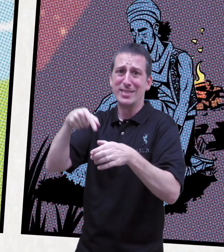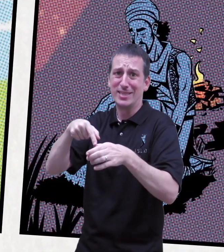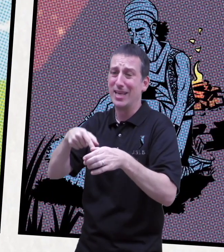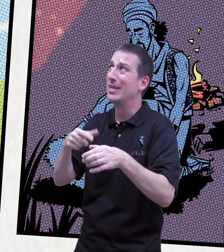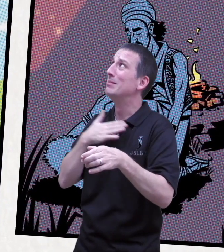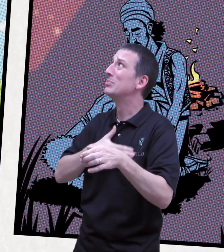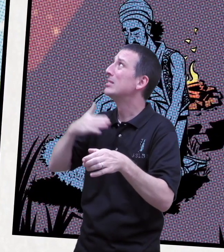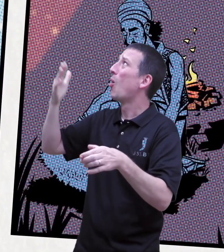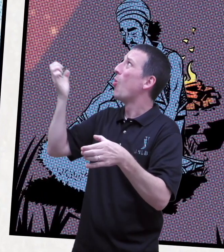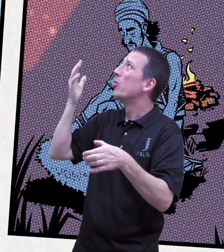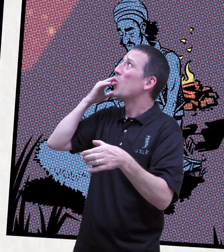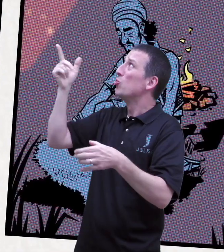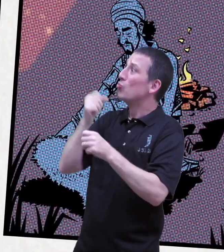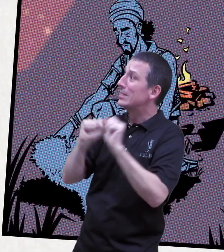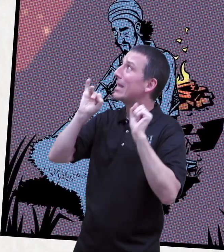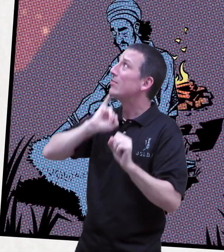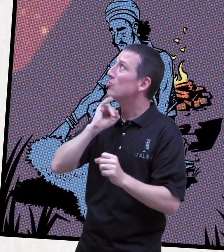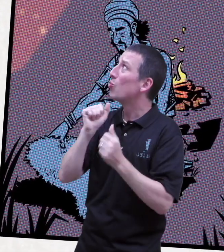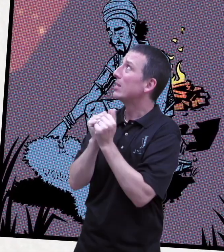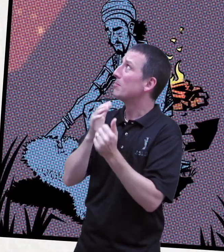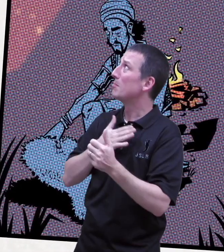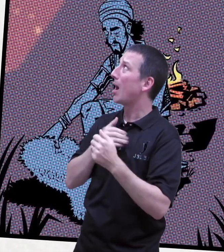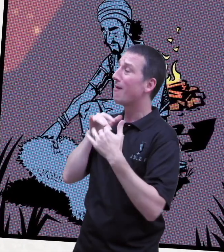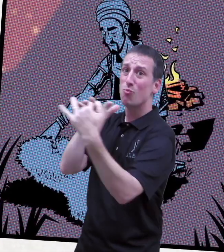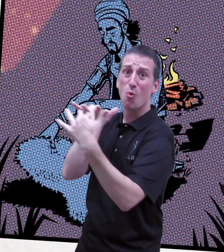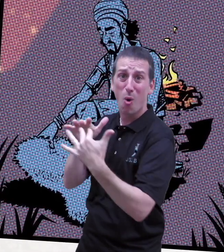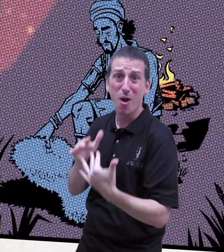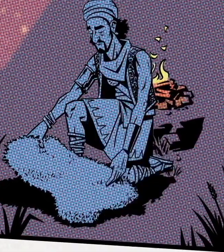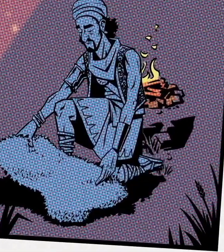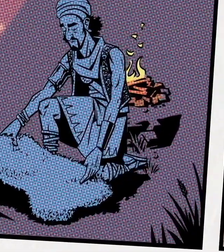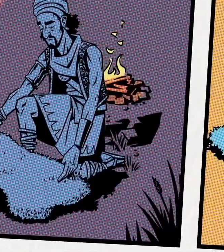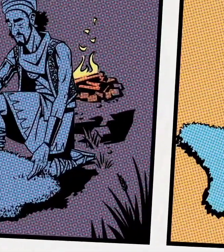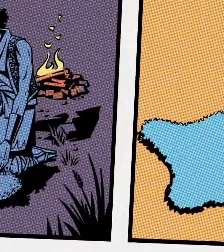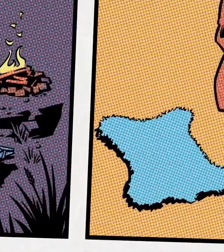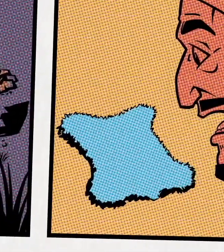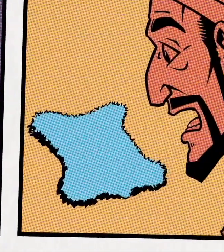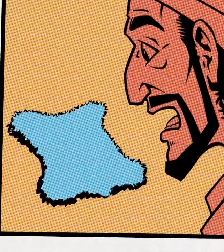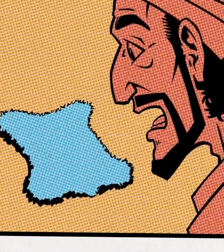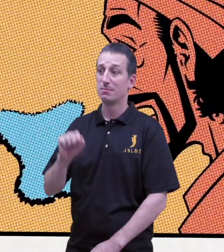He says, “I want to know if you’ll save Israel by my hand.” Jon: And God gives him that sign.